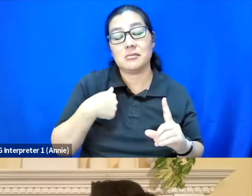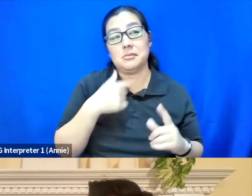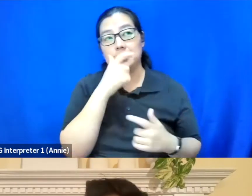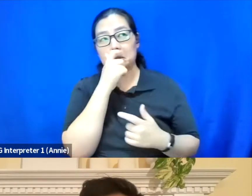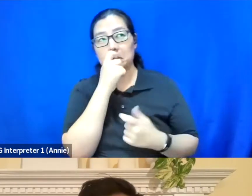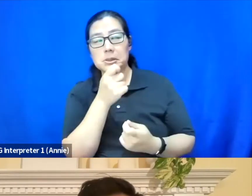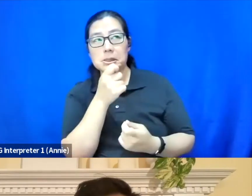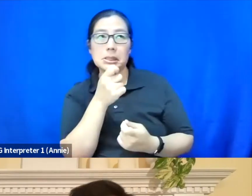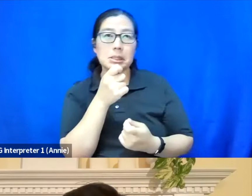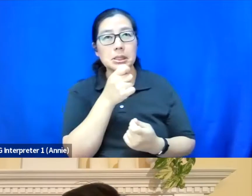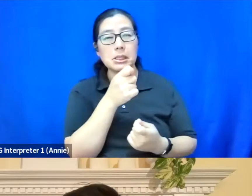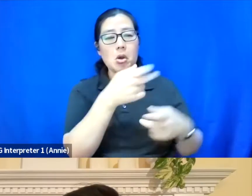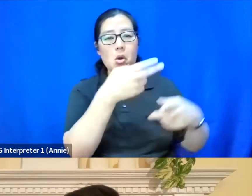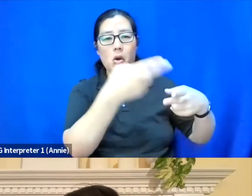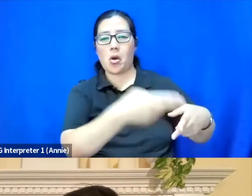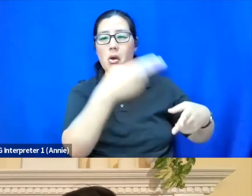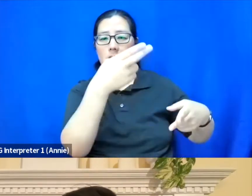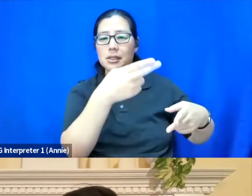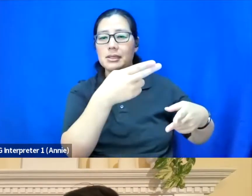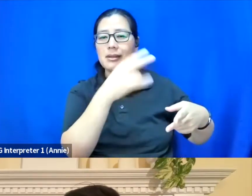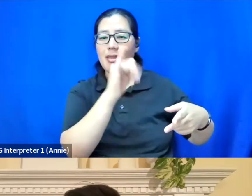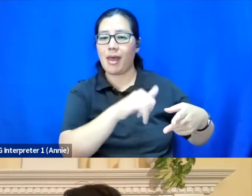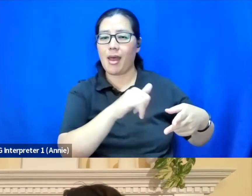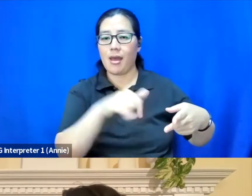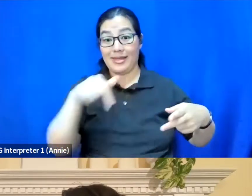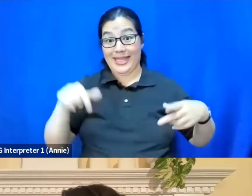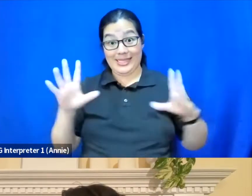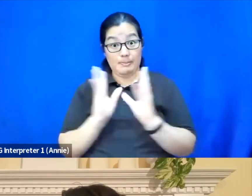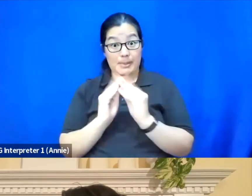both of your works and how you thought about specifically the --